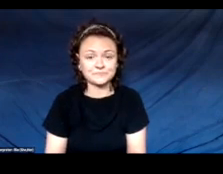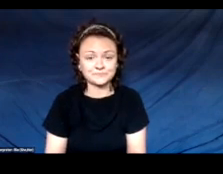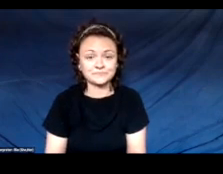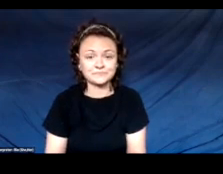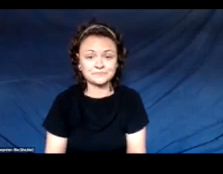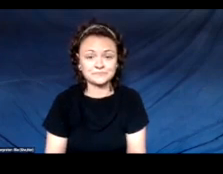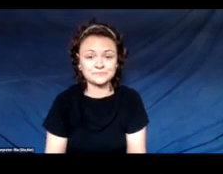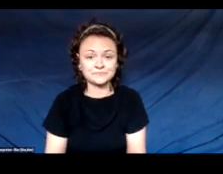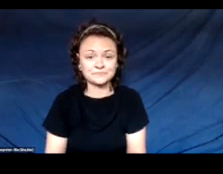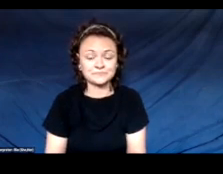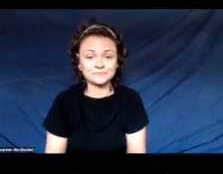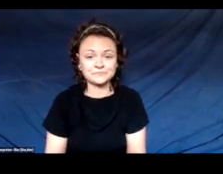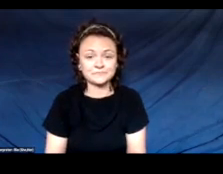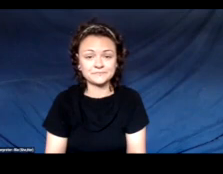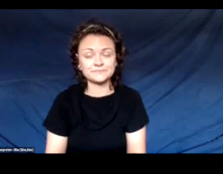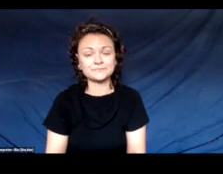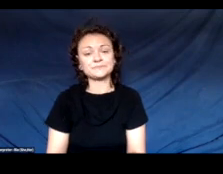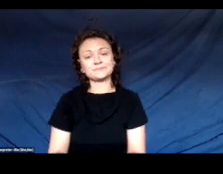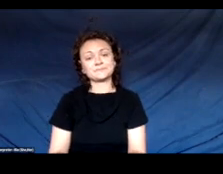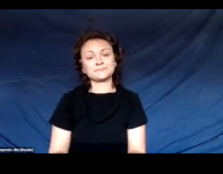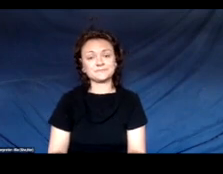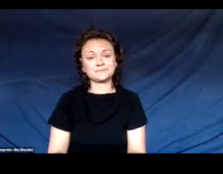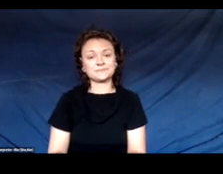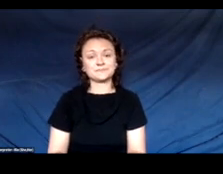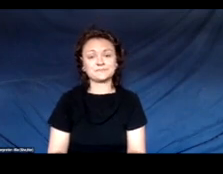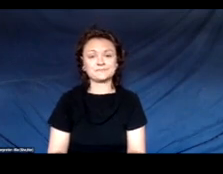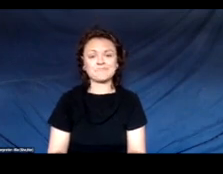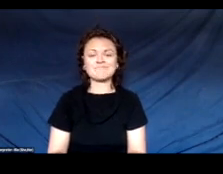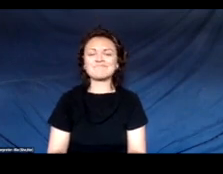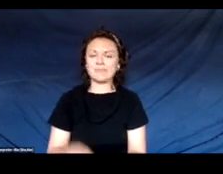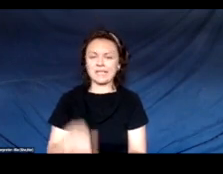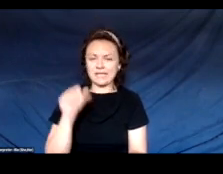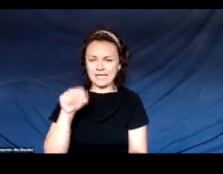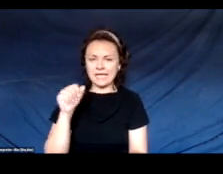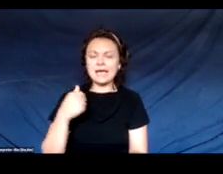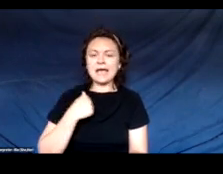Yeah. I agree with Angie and a lot of